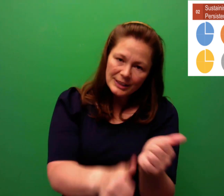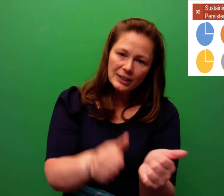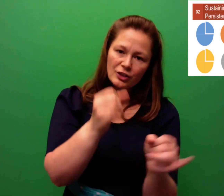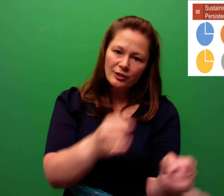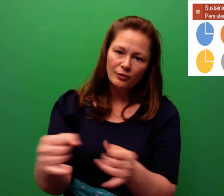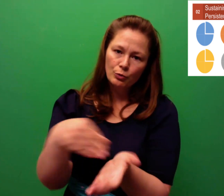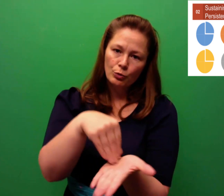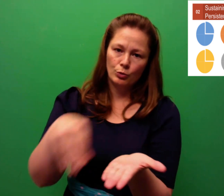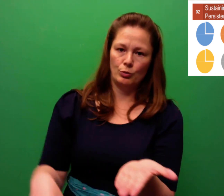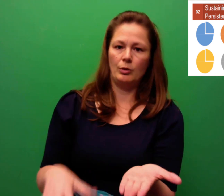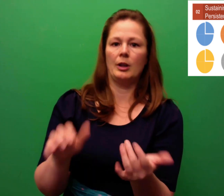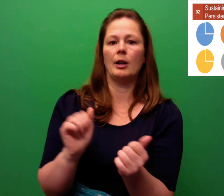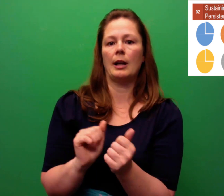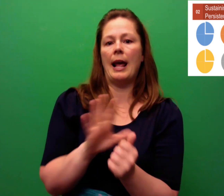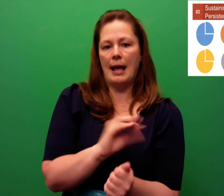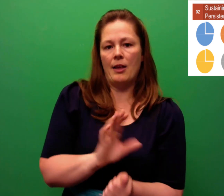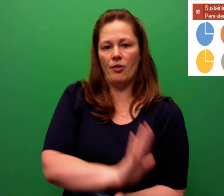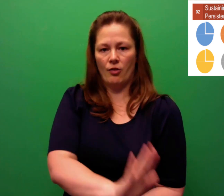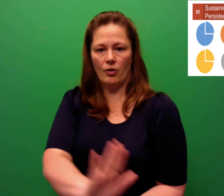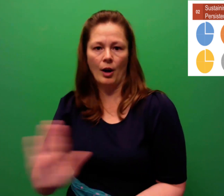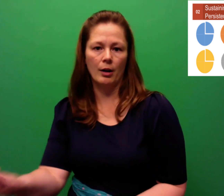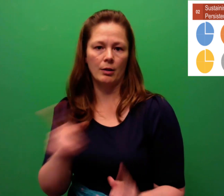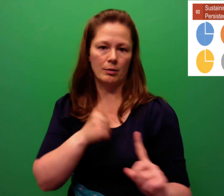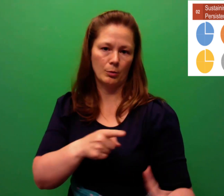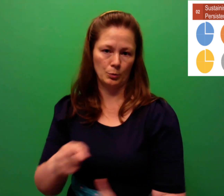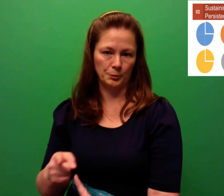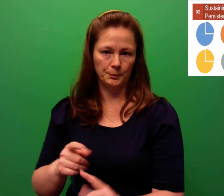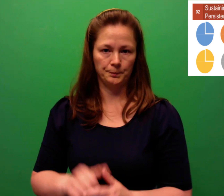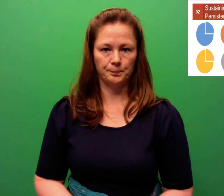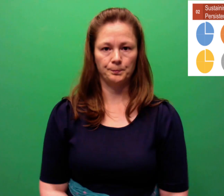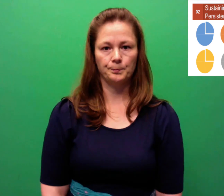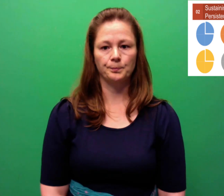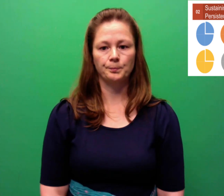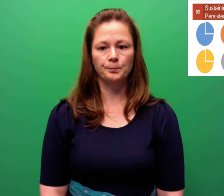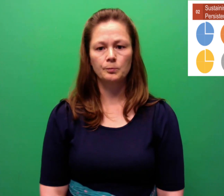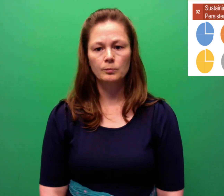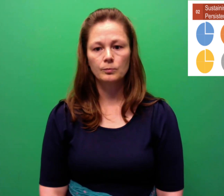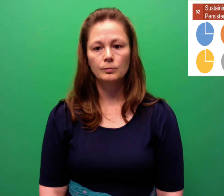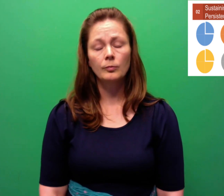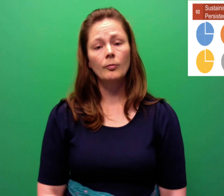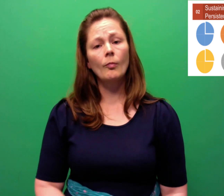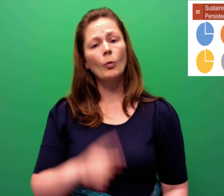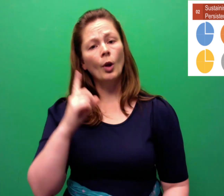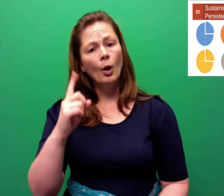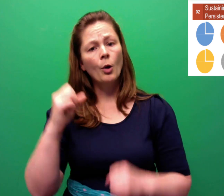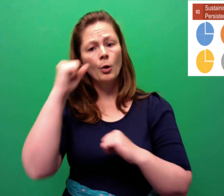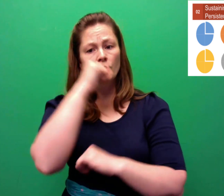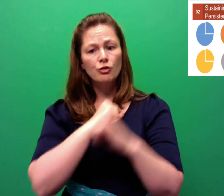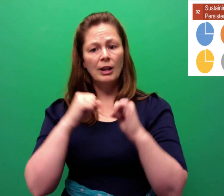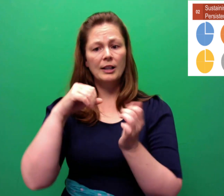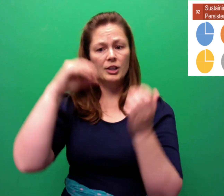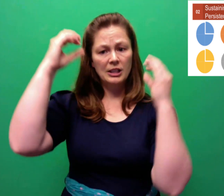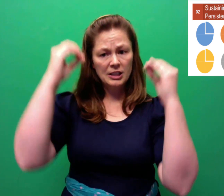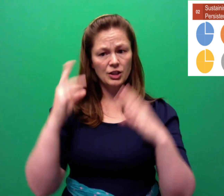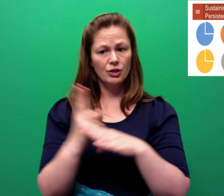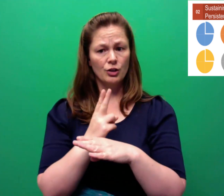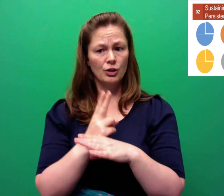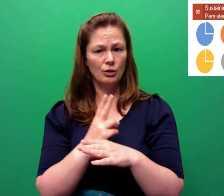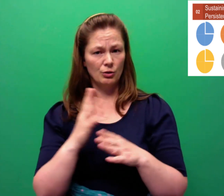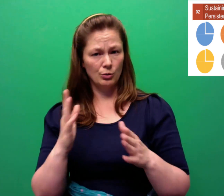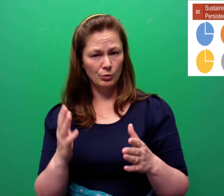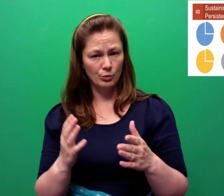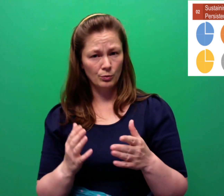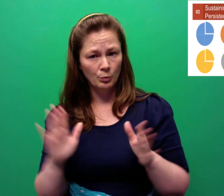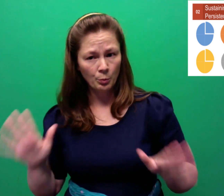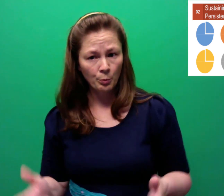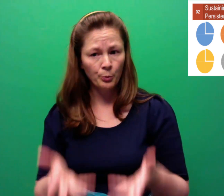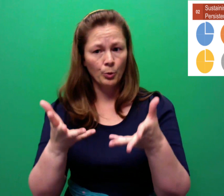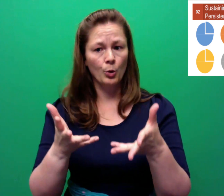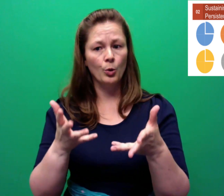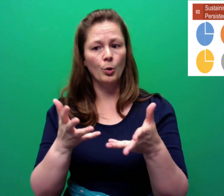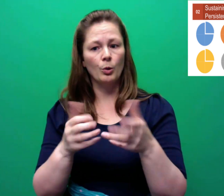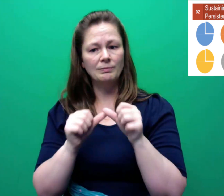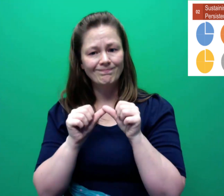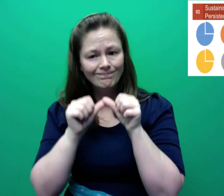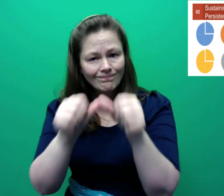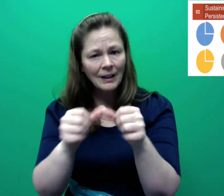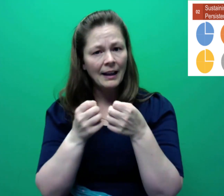specific to students and their goals. One strategy that teachers used to promote